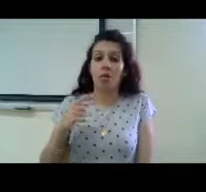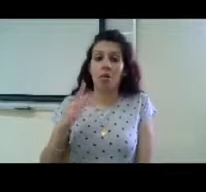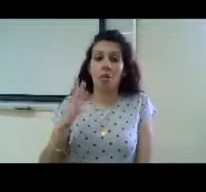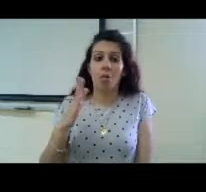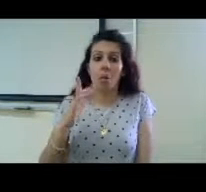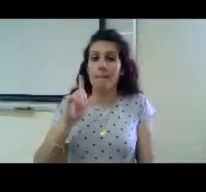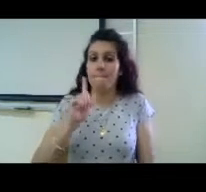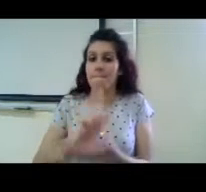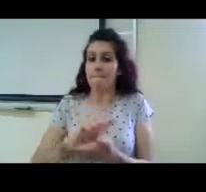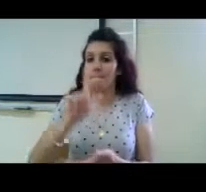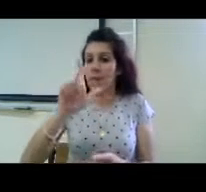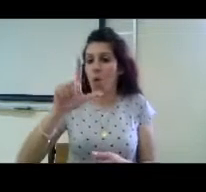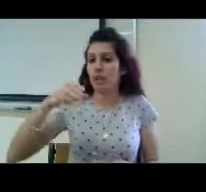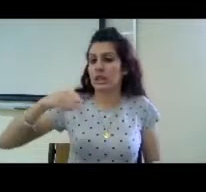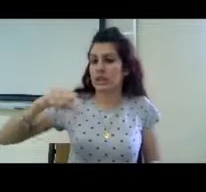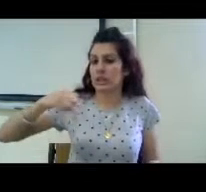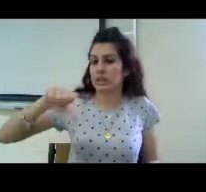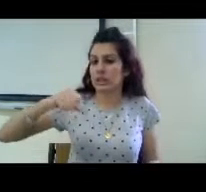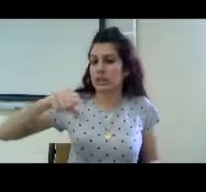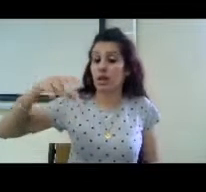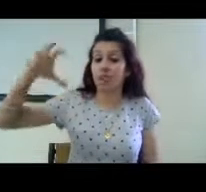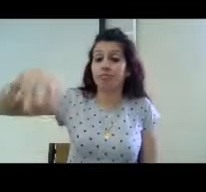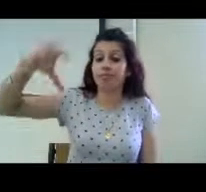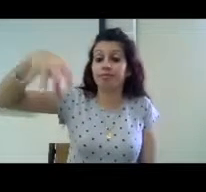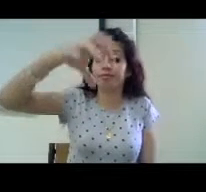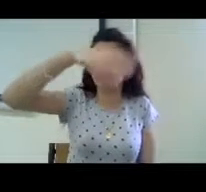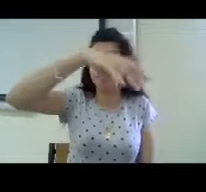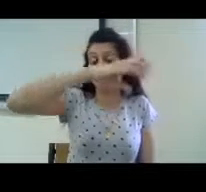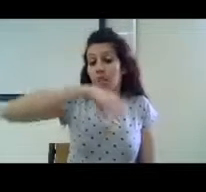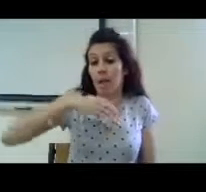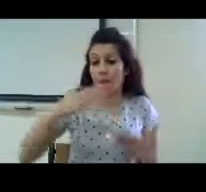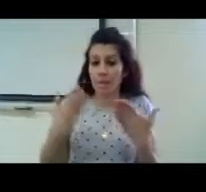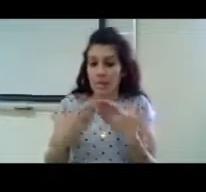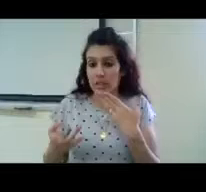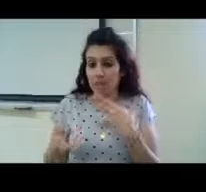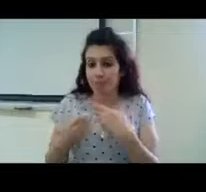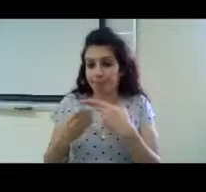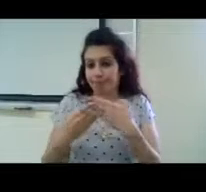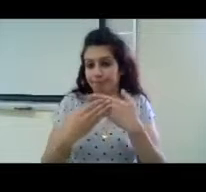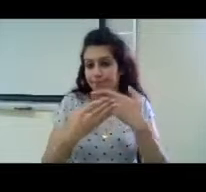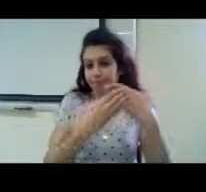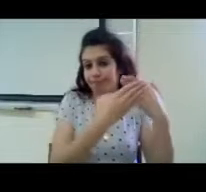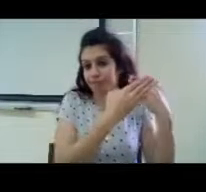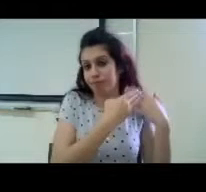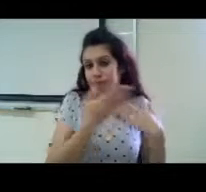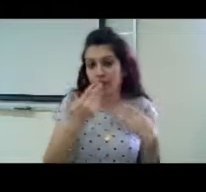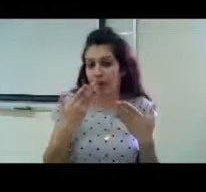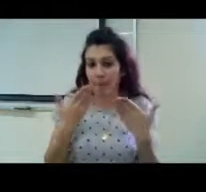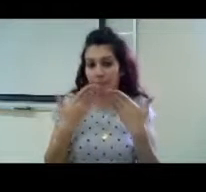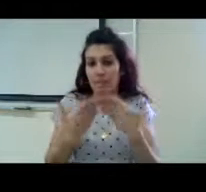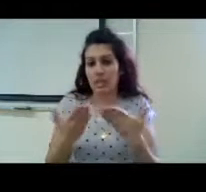low middle and high-income countries so many children have many children and